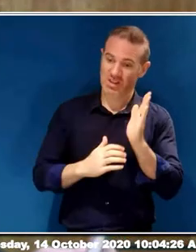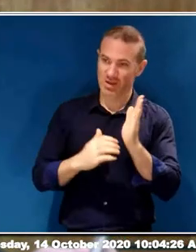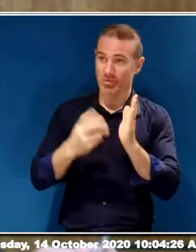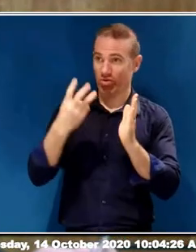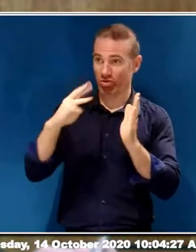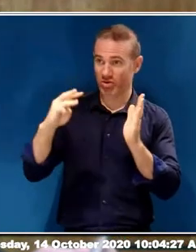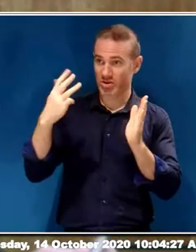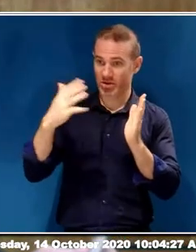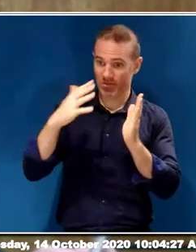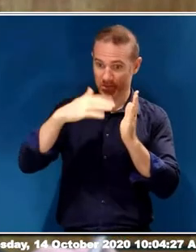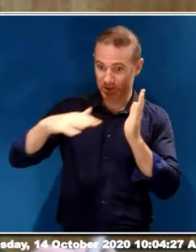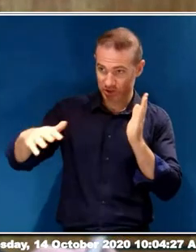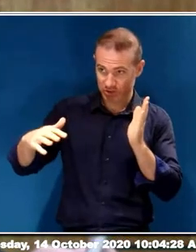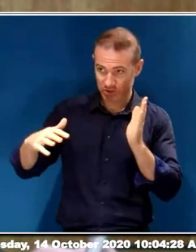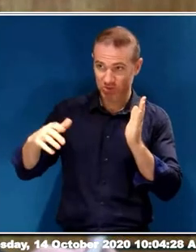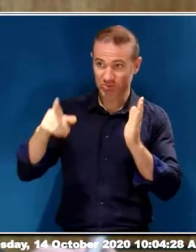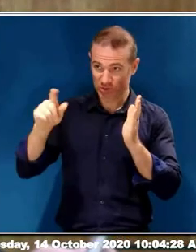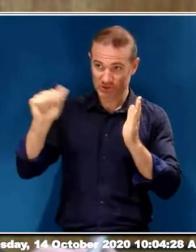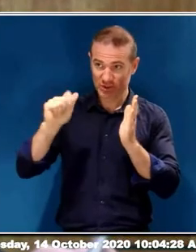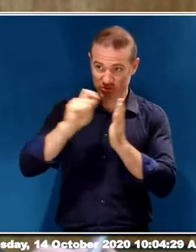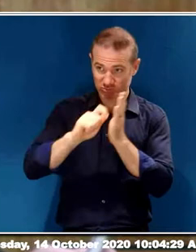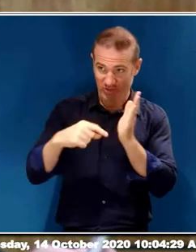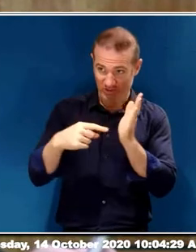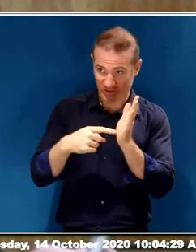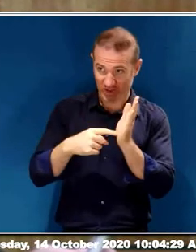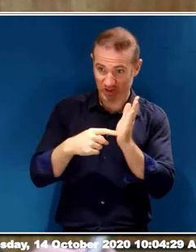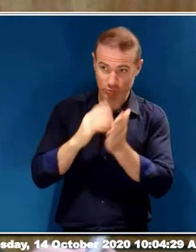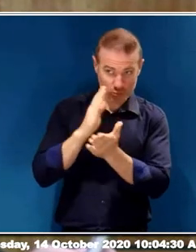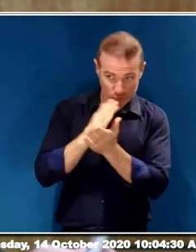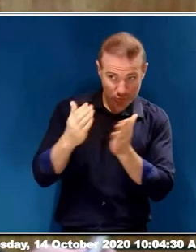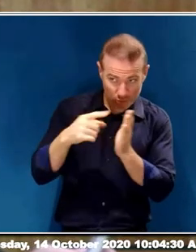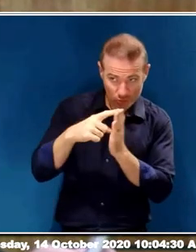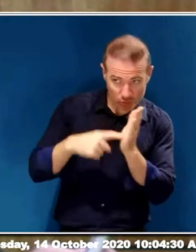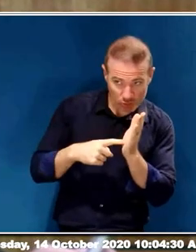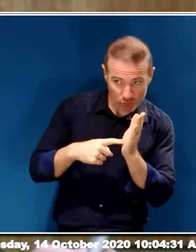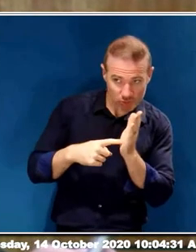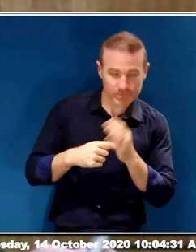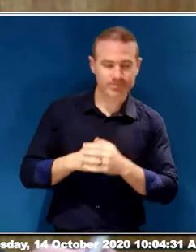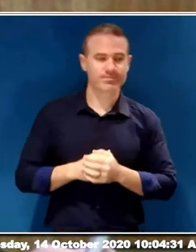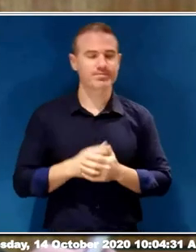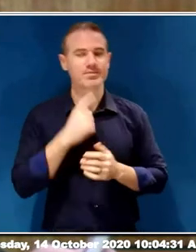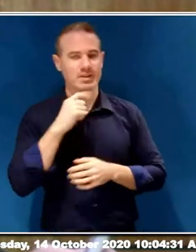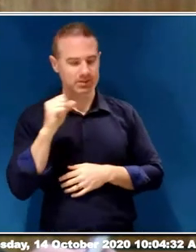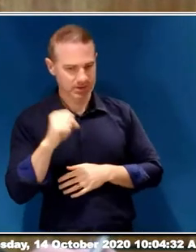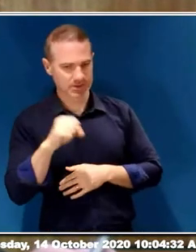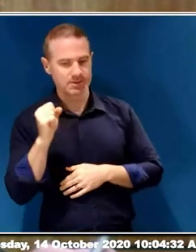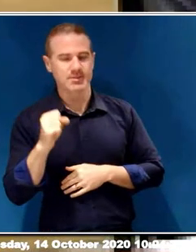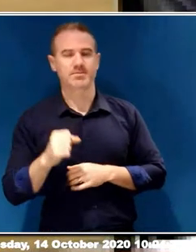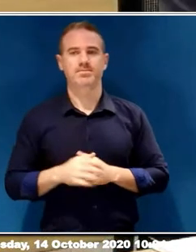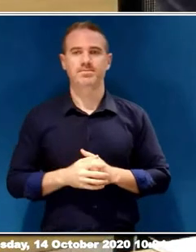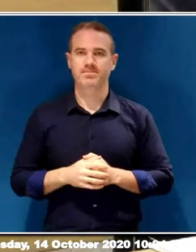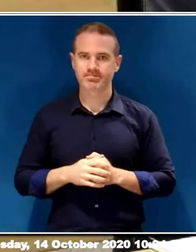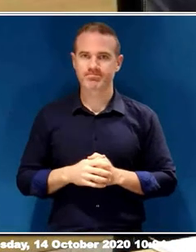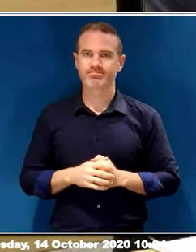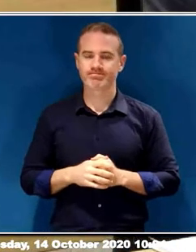Are the contents of that statement true and correct to the best of your knowledge? Yes. Commissioners, you will find a copy of that statement